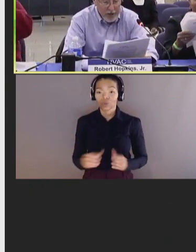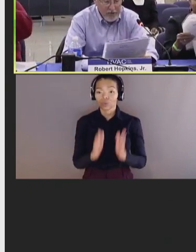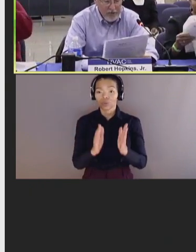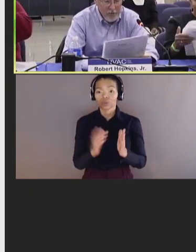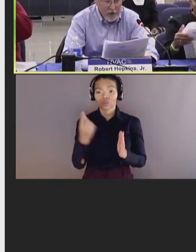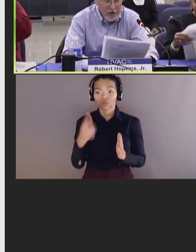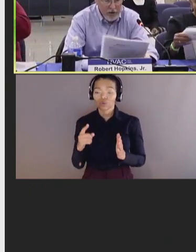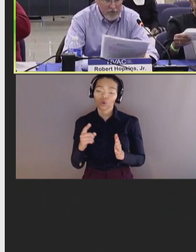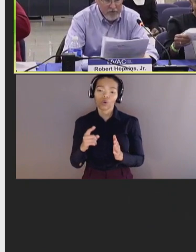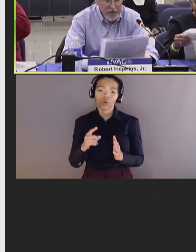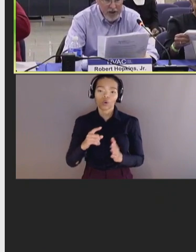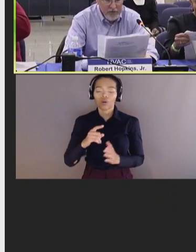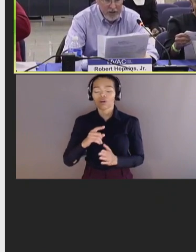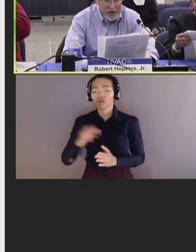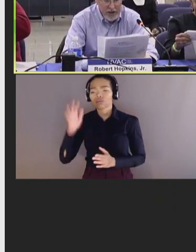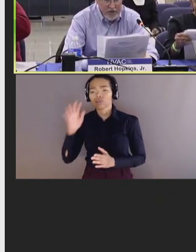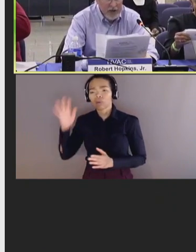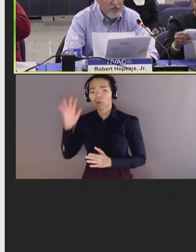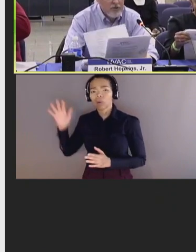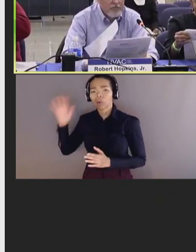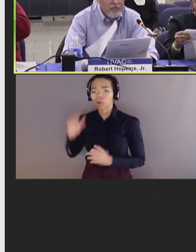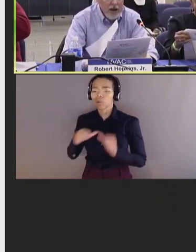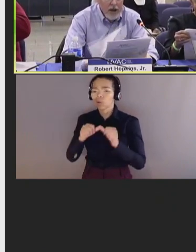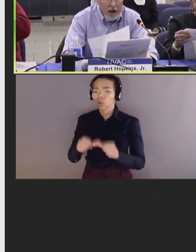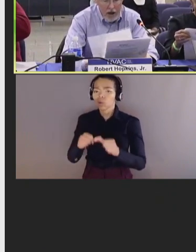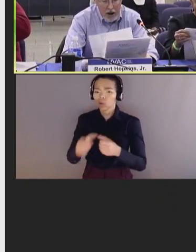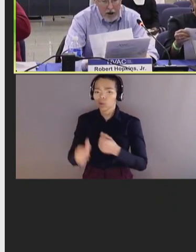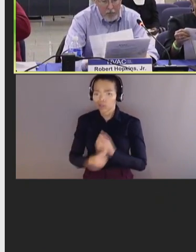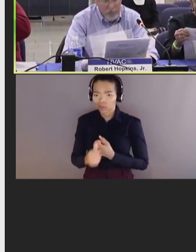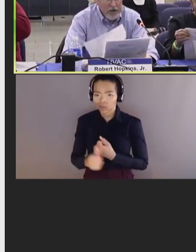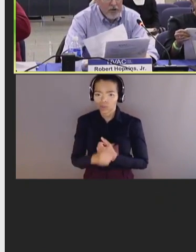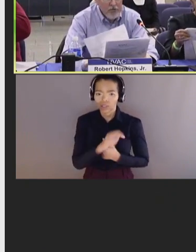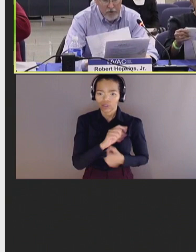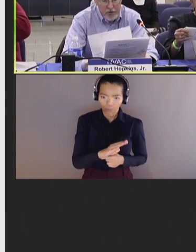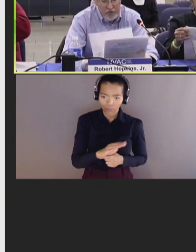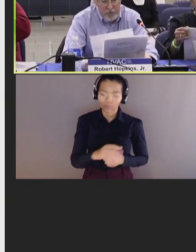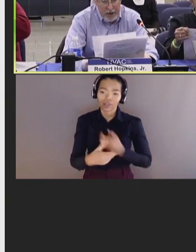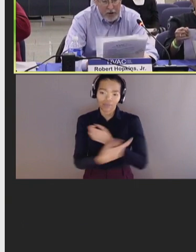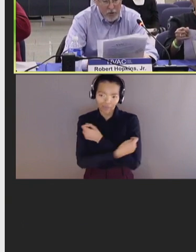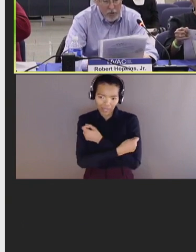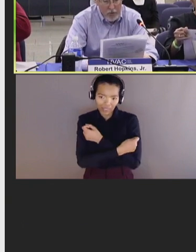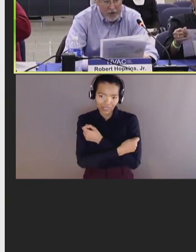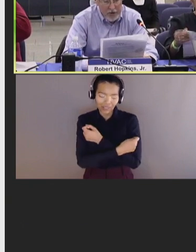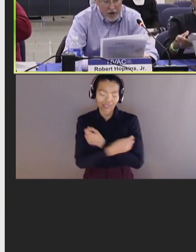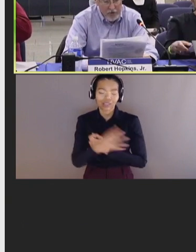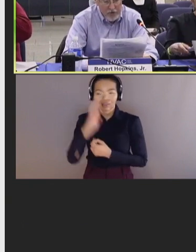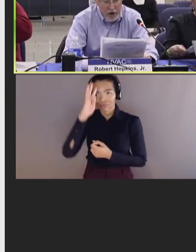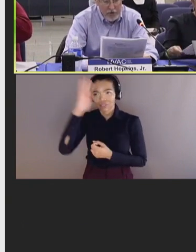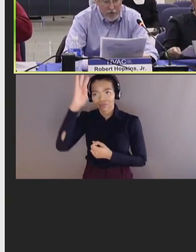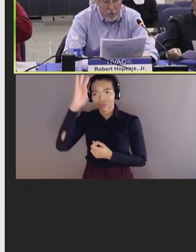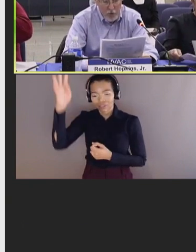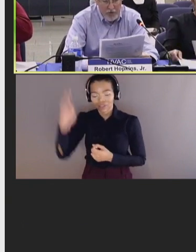Tuberculosis Vaccine Innovation. Our presenters for this panel will be Dr. Jonathan Wortham from